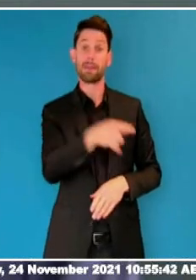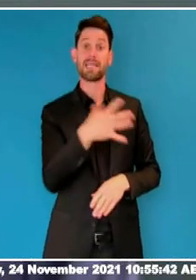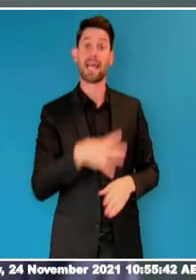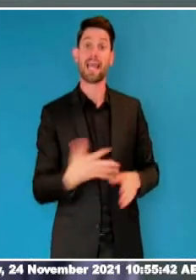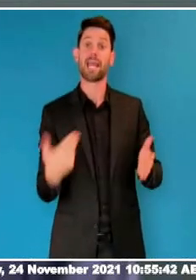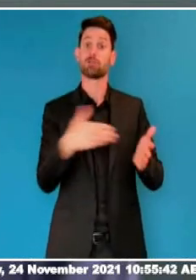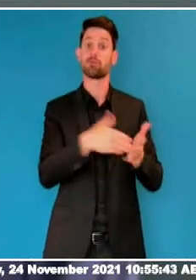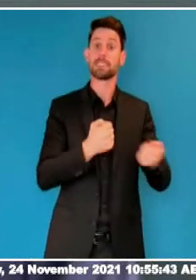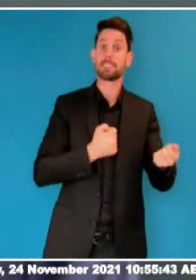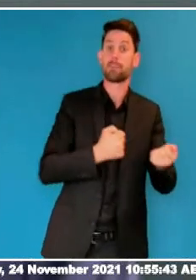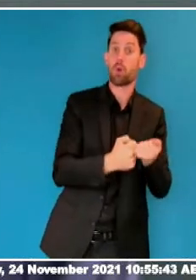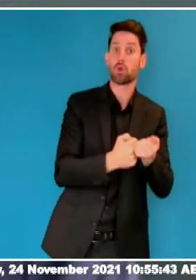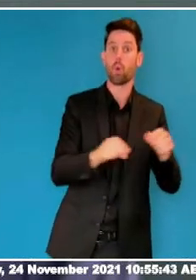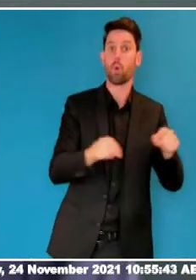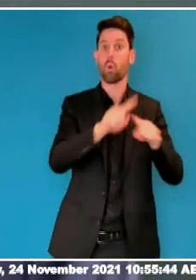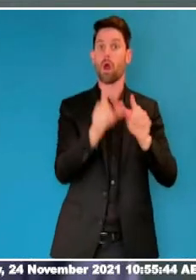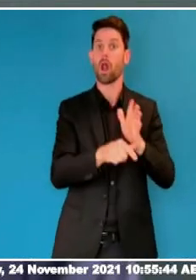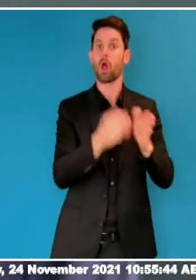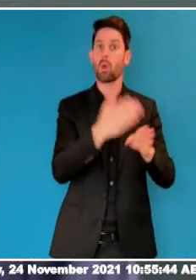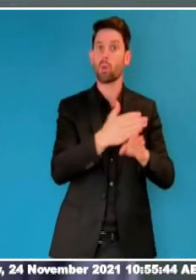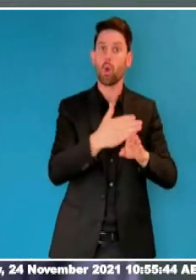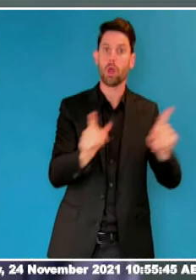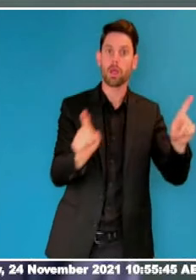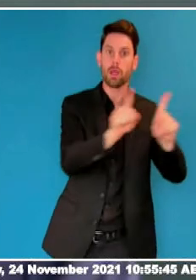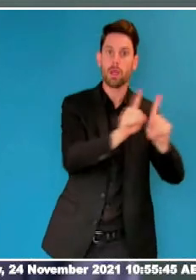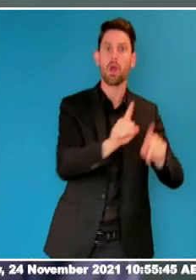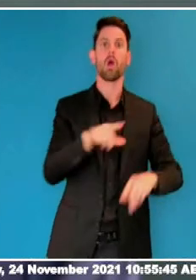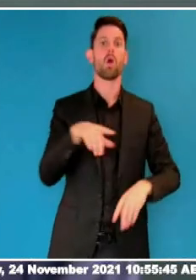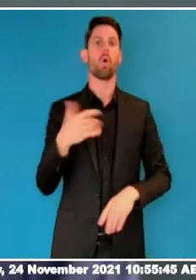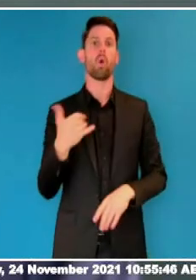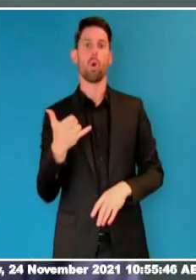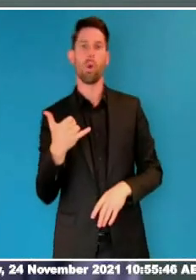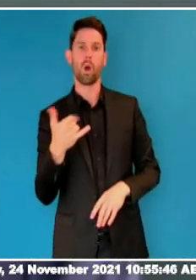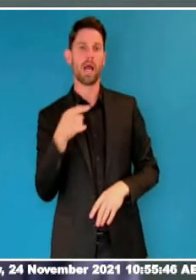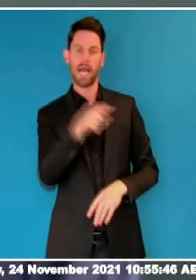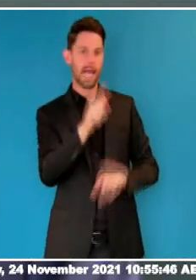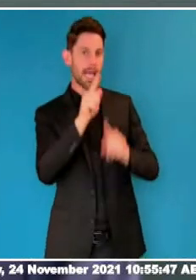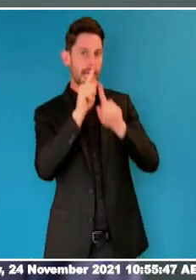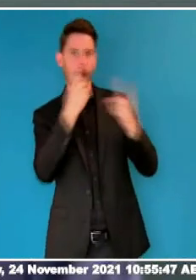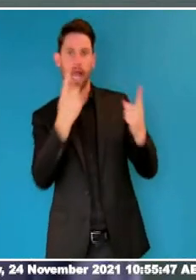It might be a limit on where they work in the restaurant, whether it be the front of